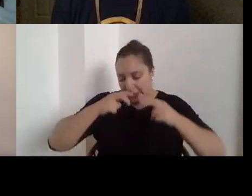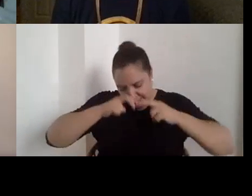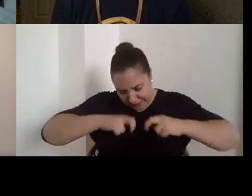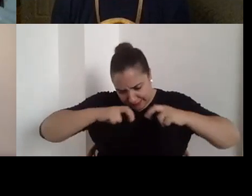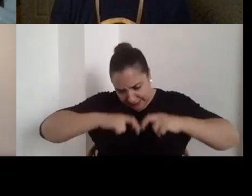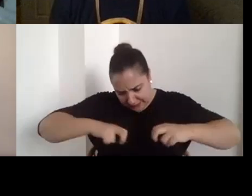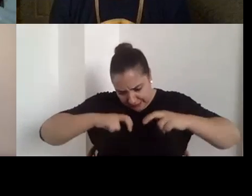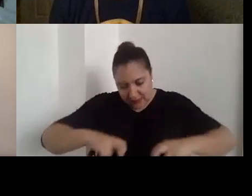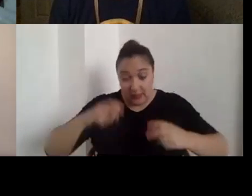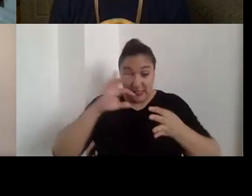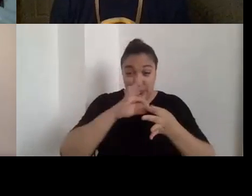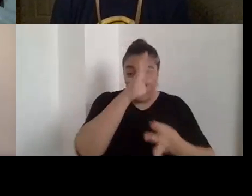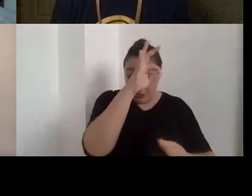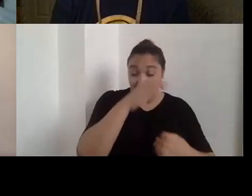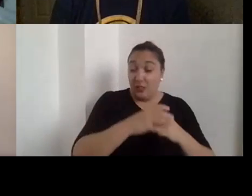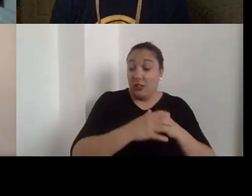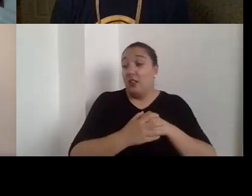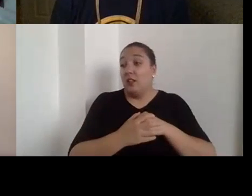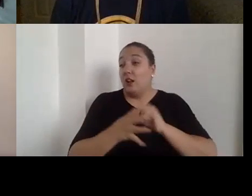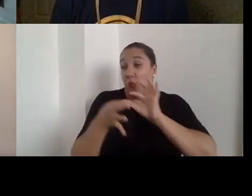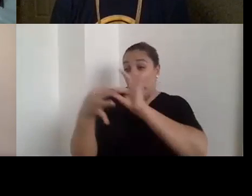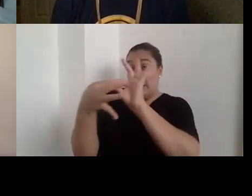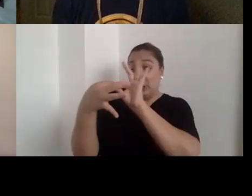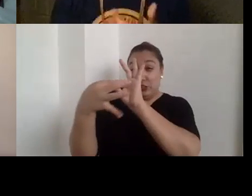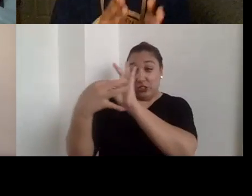basis, on a relational basis, and so I feel as